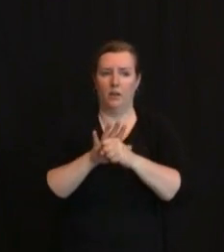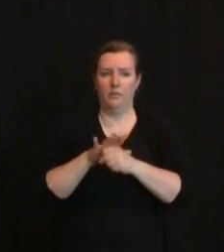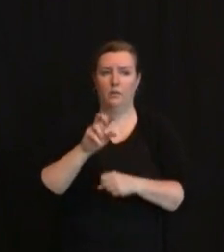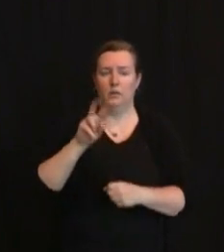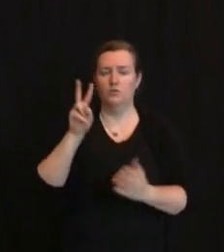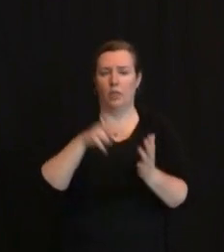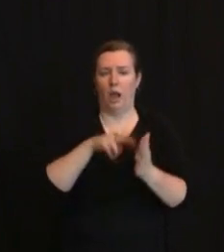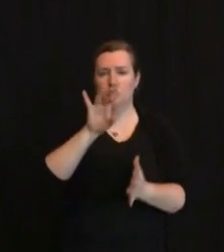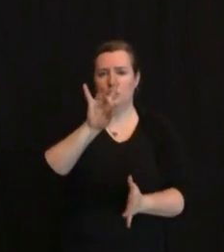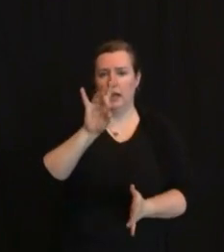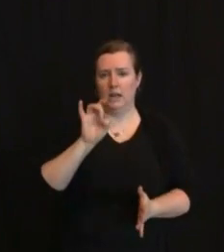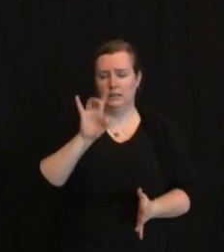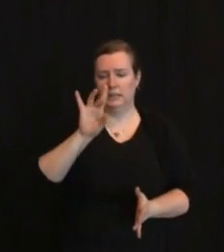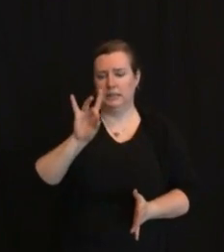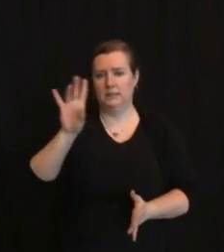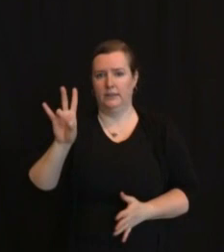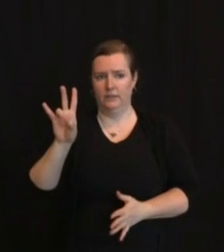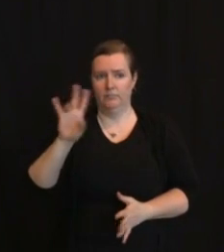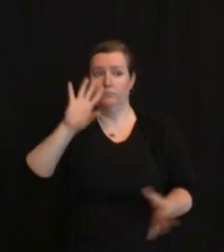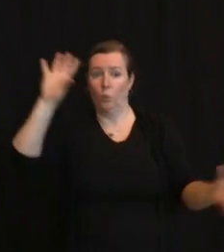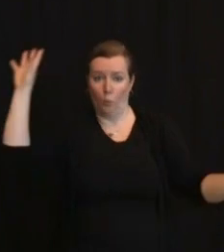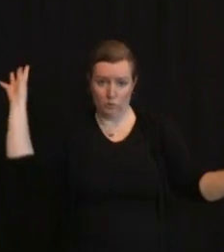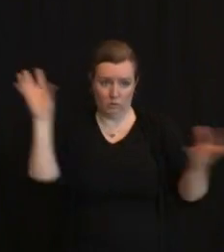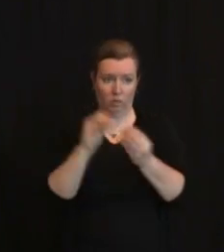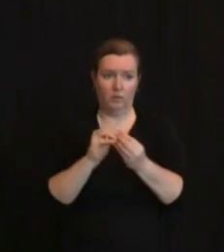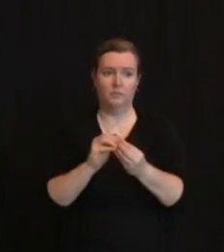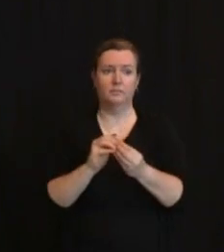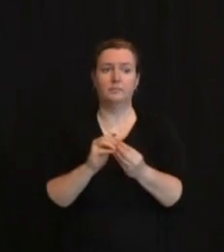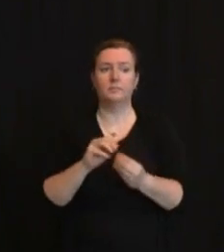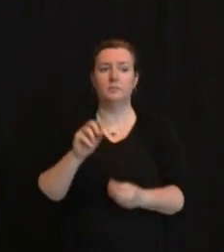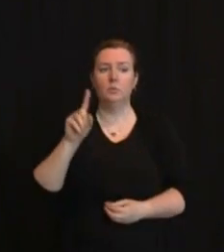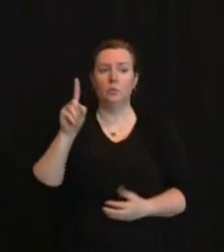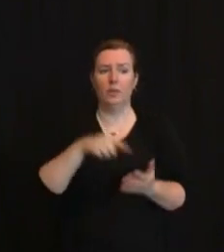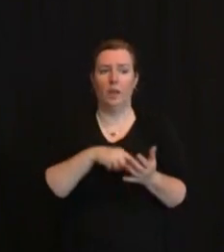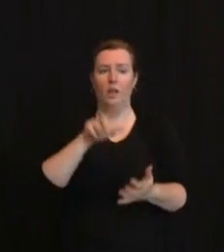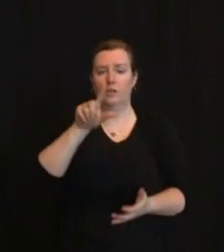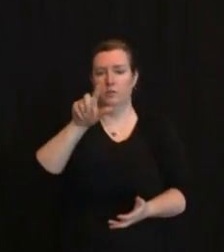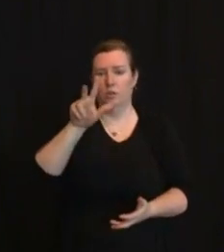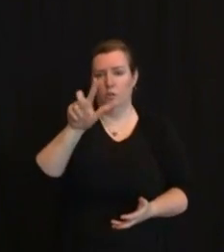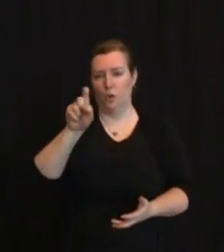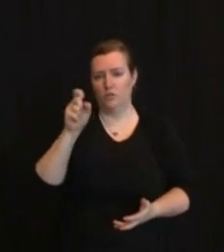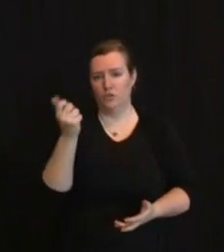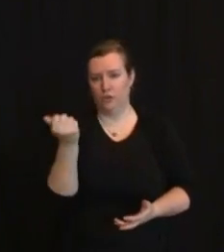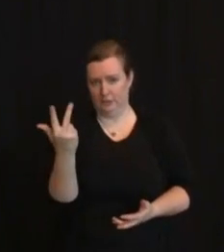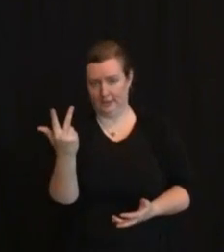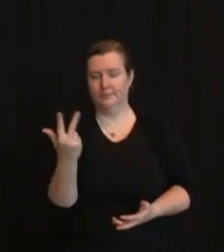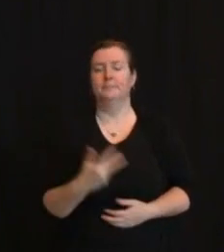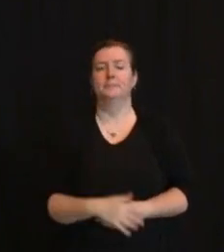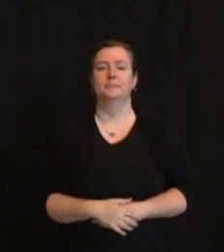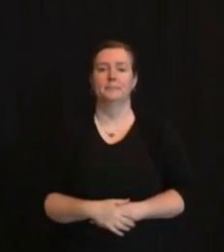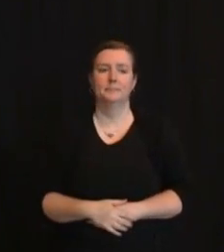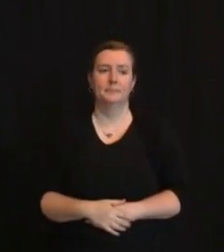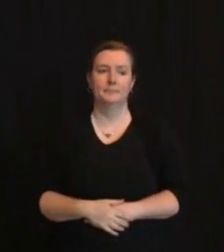REGION. TODAY WE ARE REPORTING 2,887